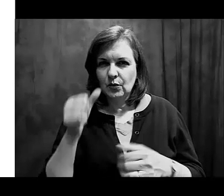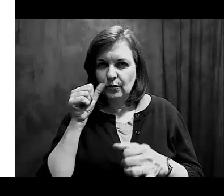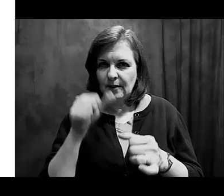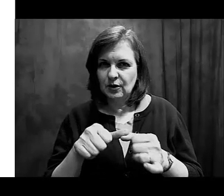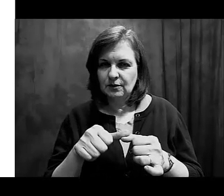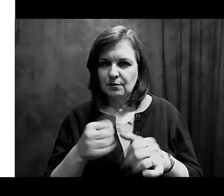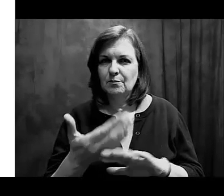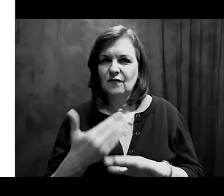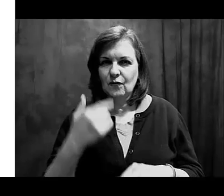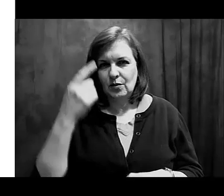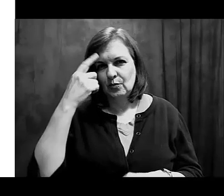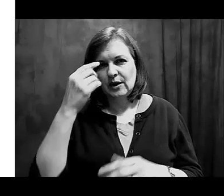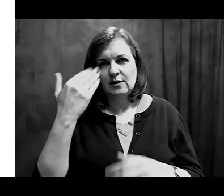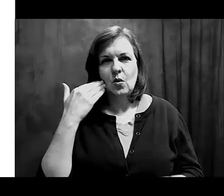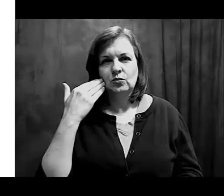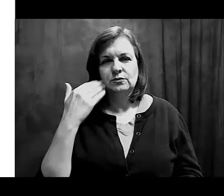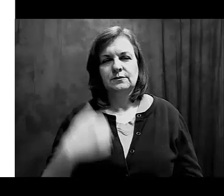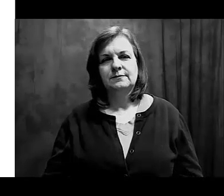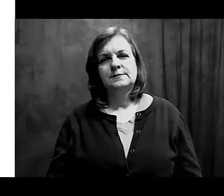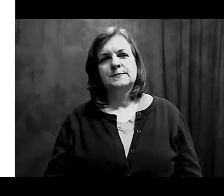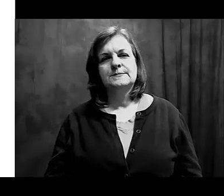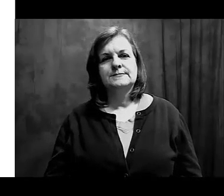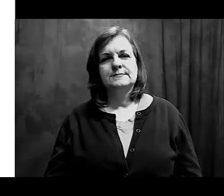that's the critical part!